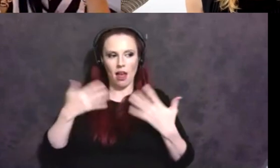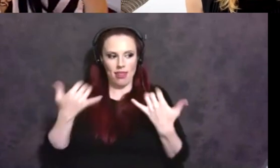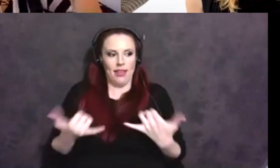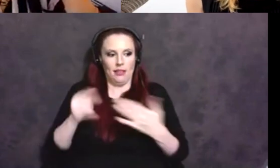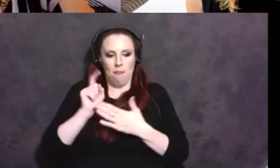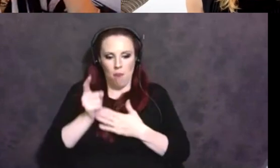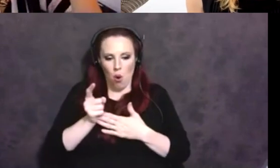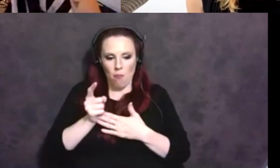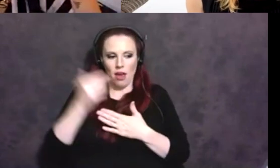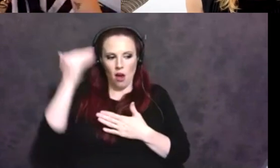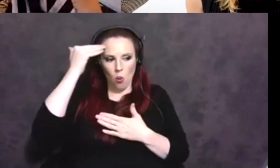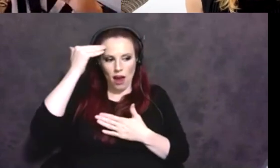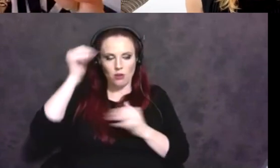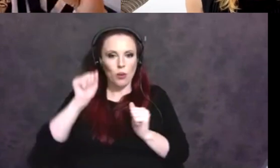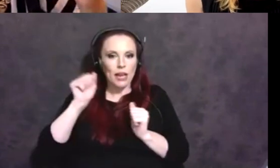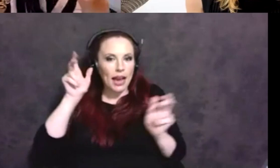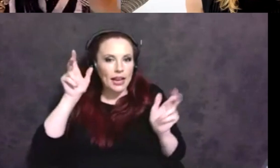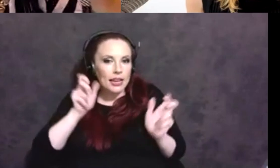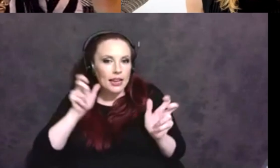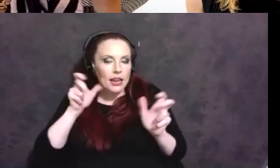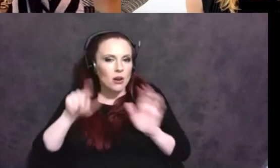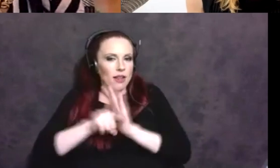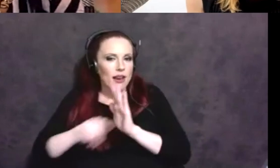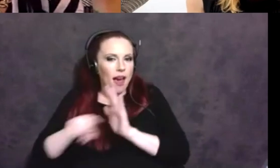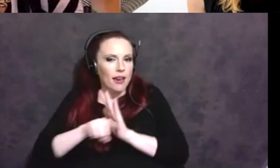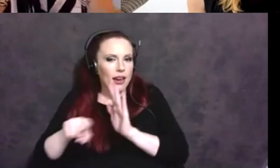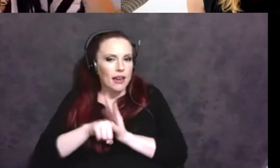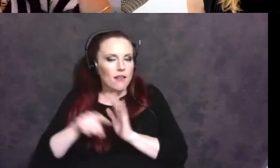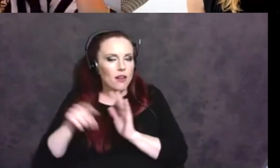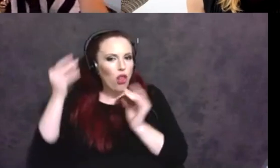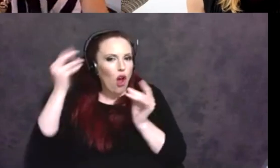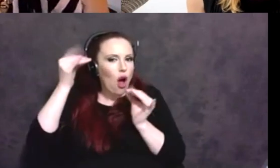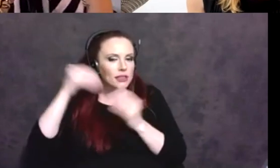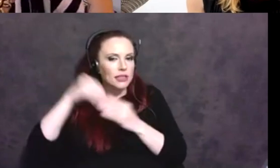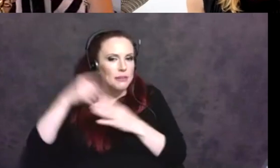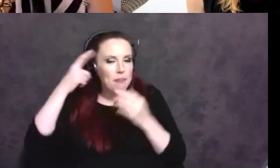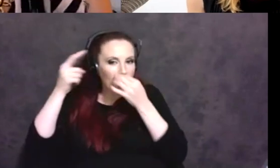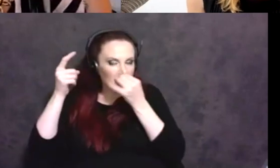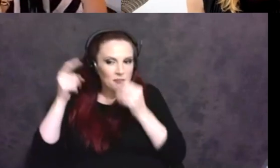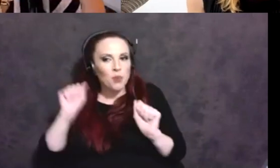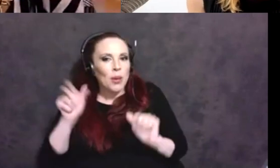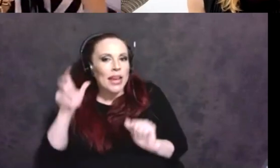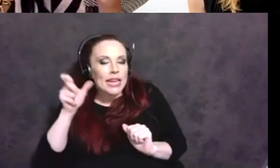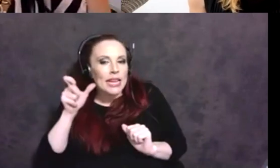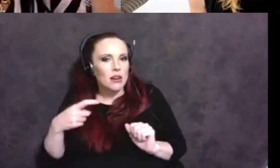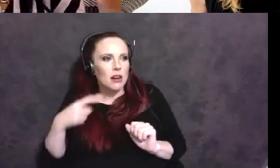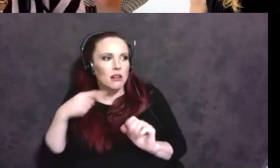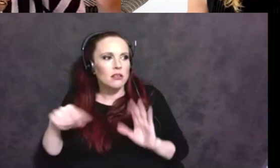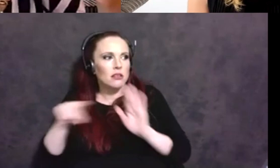also about tracking the thoughts in our mind. Being able to bring ourselves into present